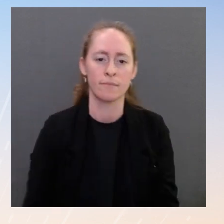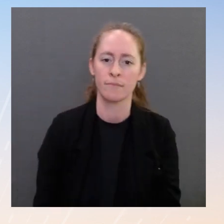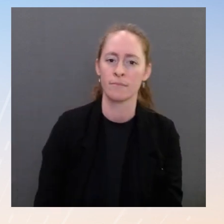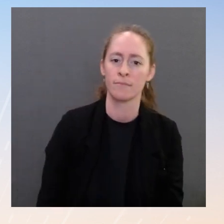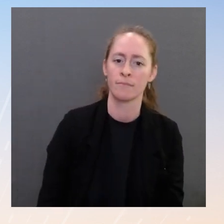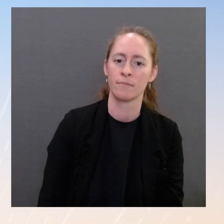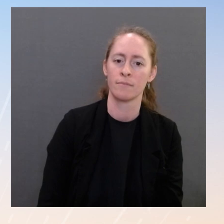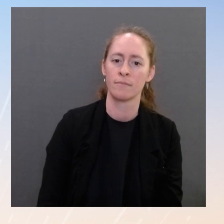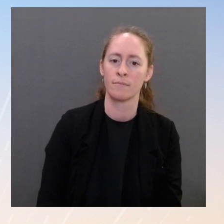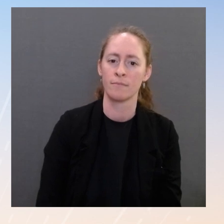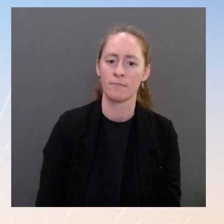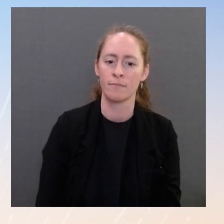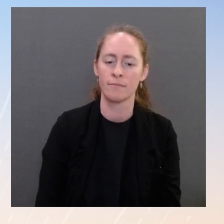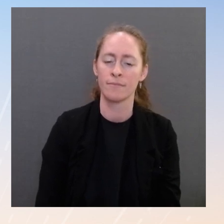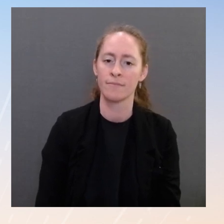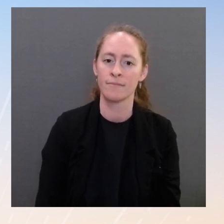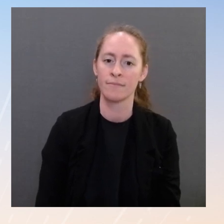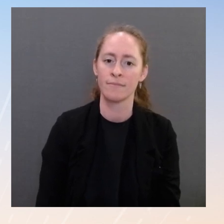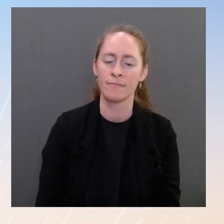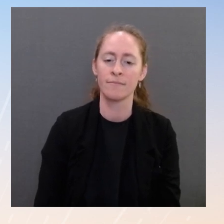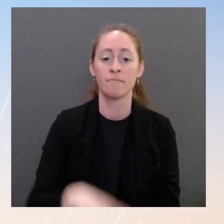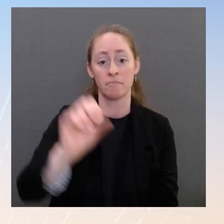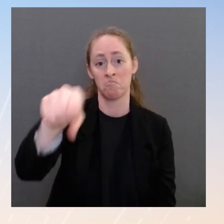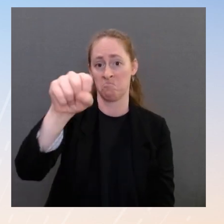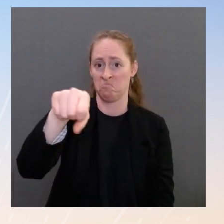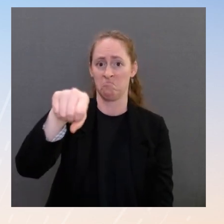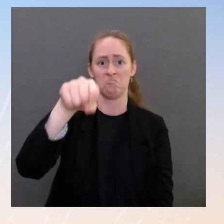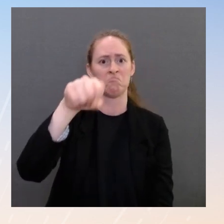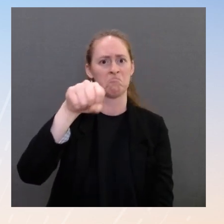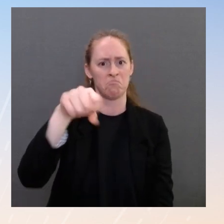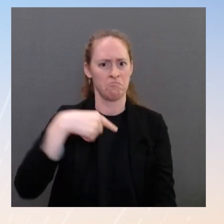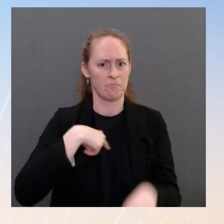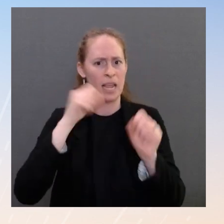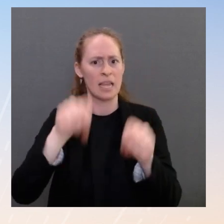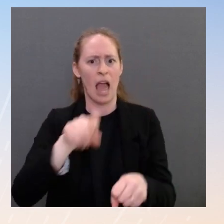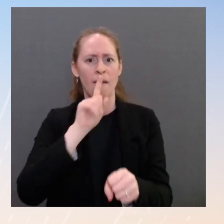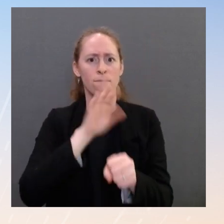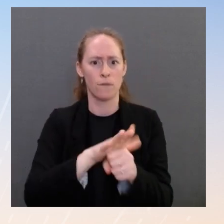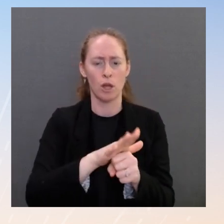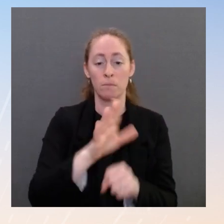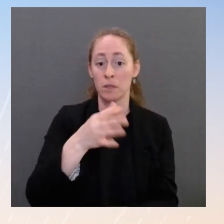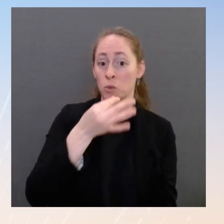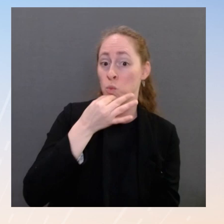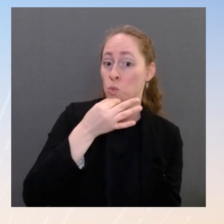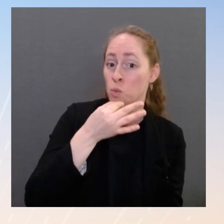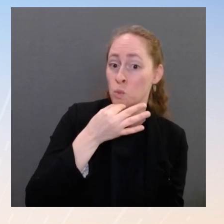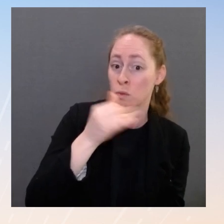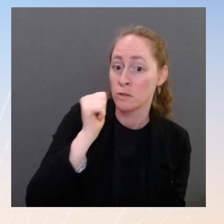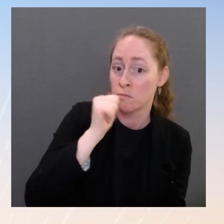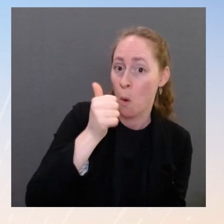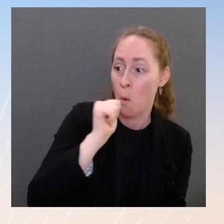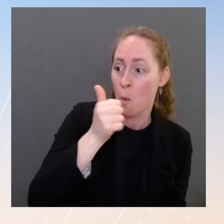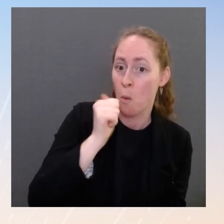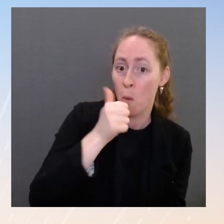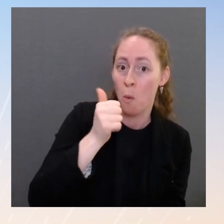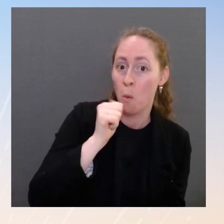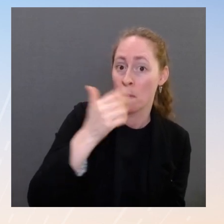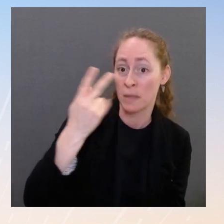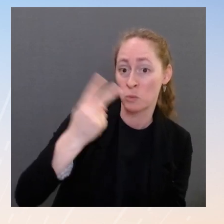I can confirm "as soon as tomorrow" -- only two days left in this week, but it will definitely be this week that we will send up the supplemental.